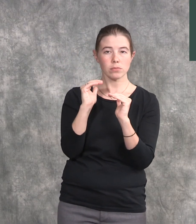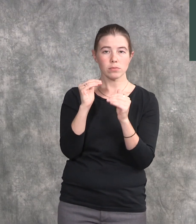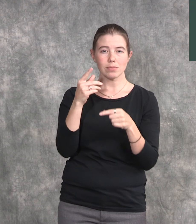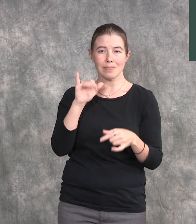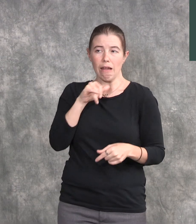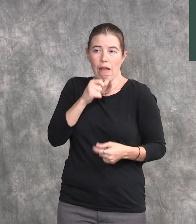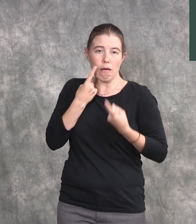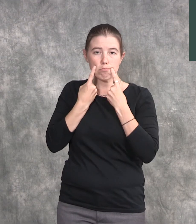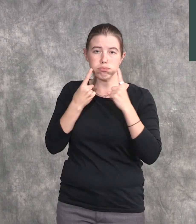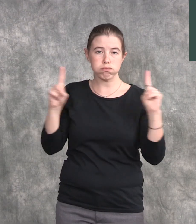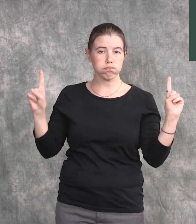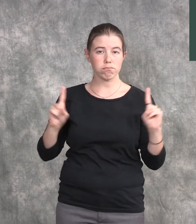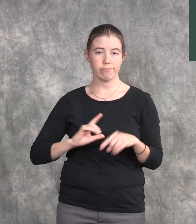sometimes, that is not effective.